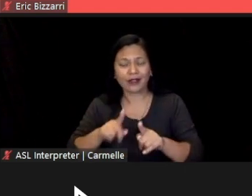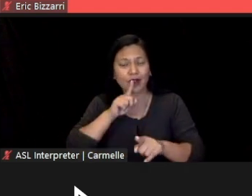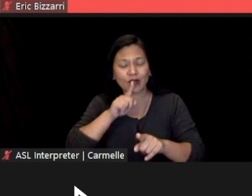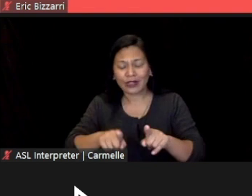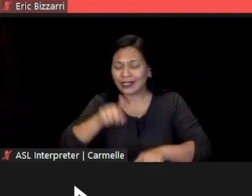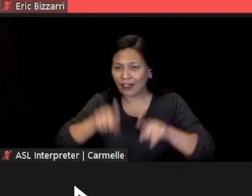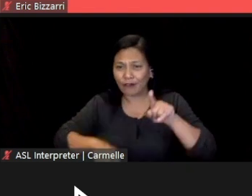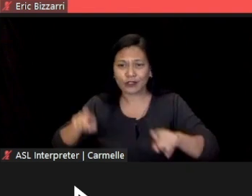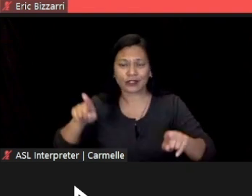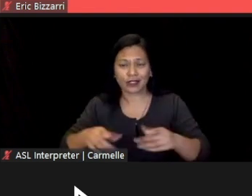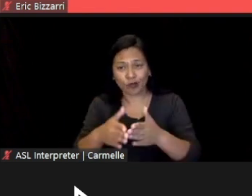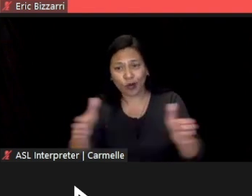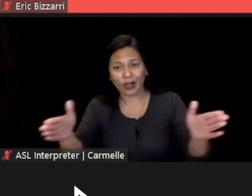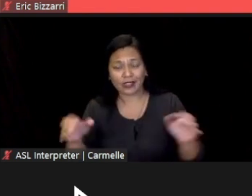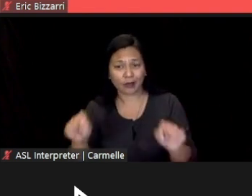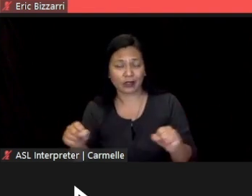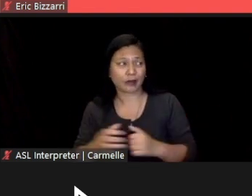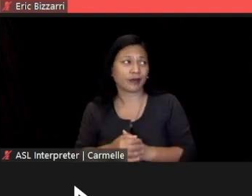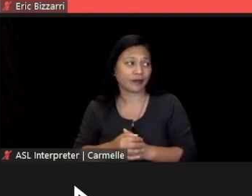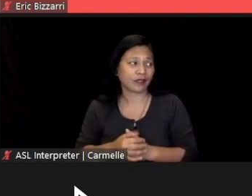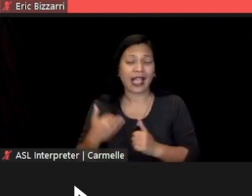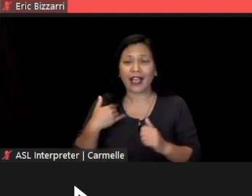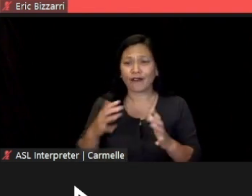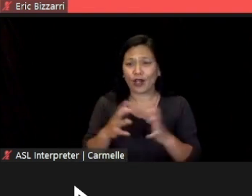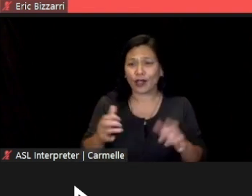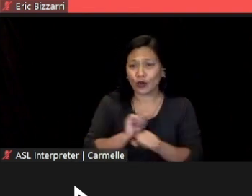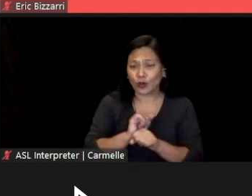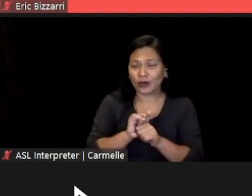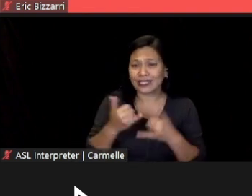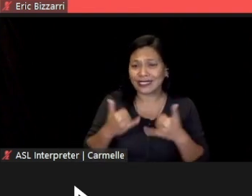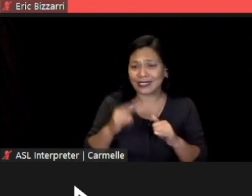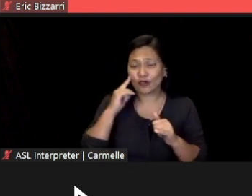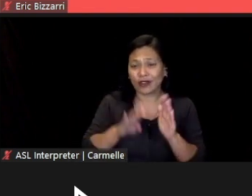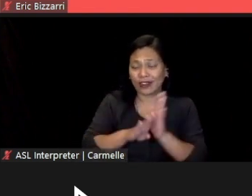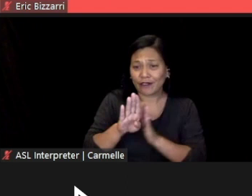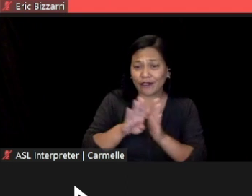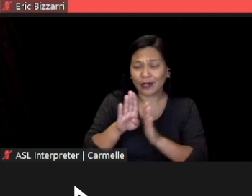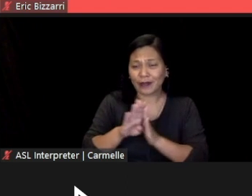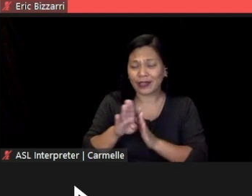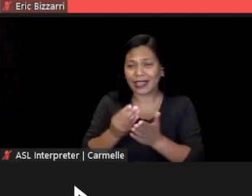We have a lot of work to do still in terms of data collection on these groups, just to even know what programs